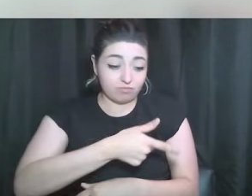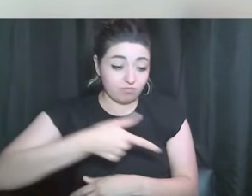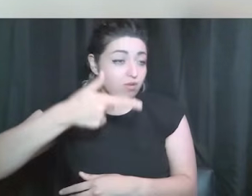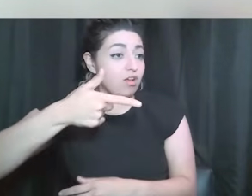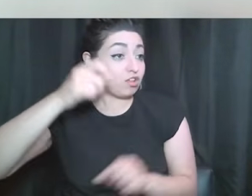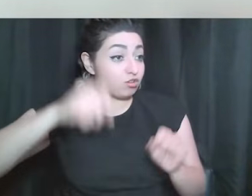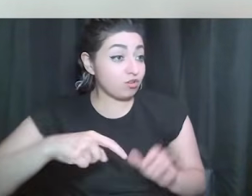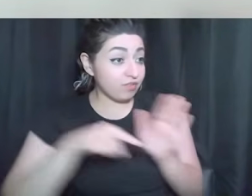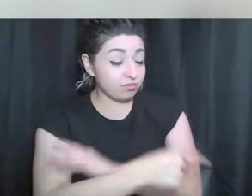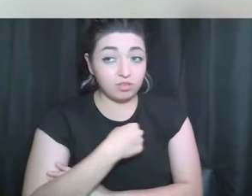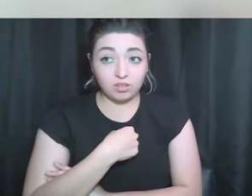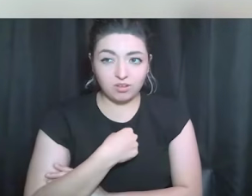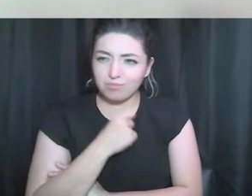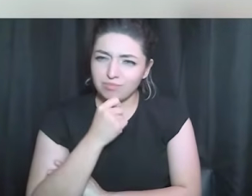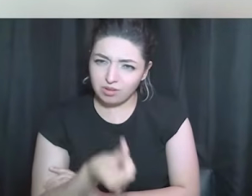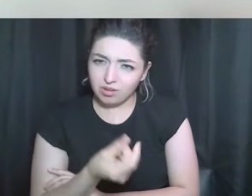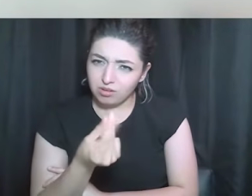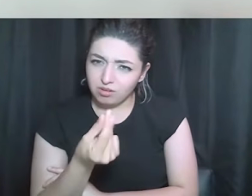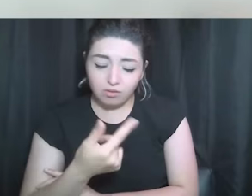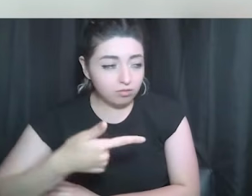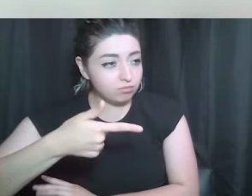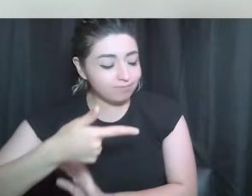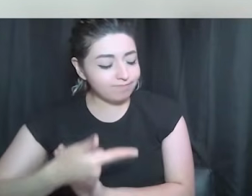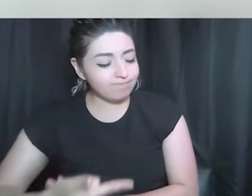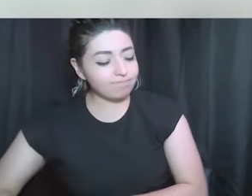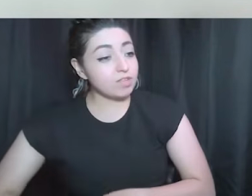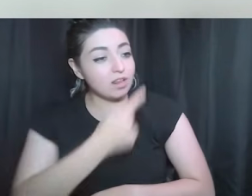But he didn't. He set the gun down and said: